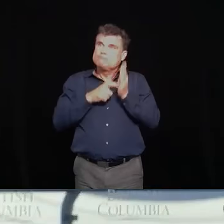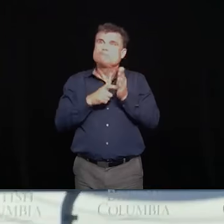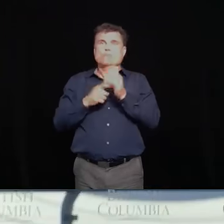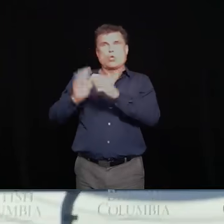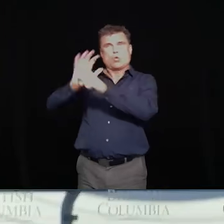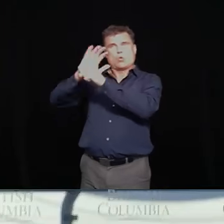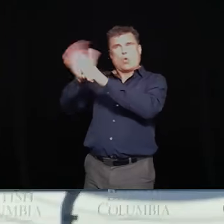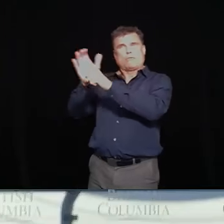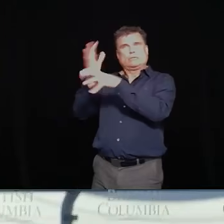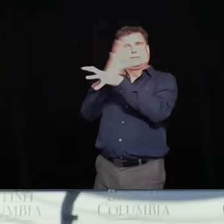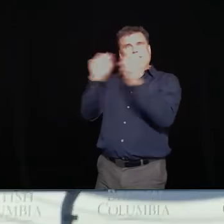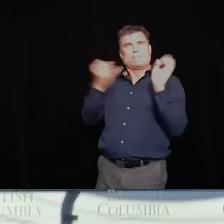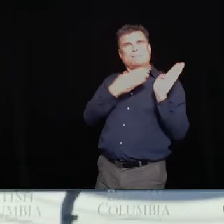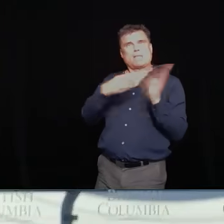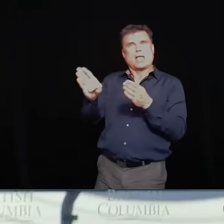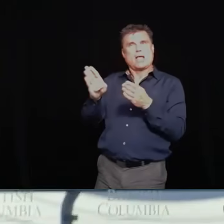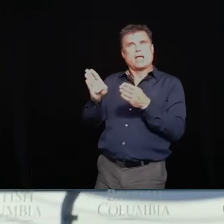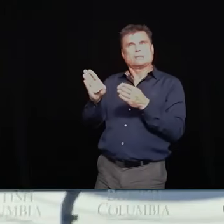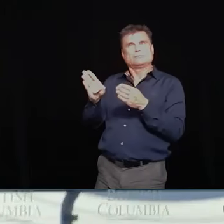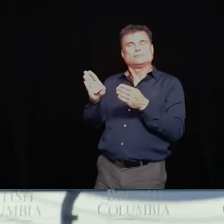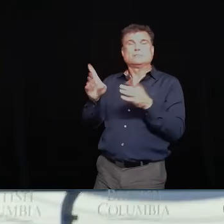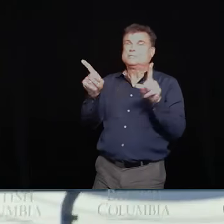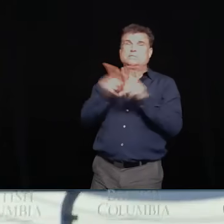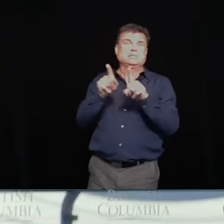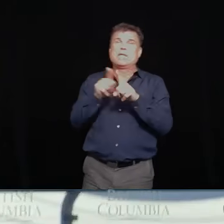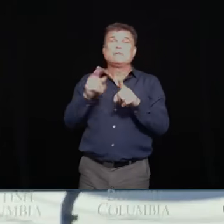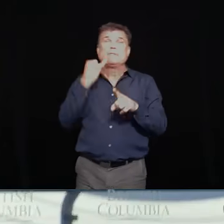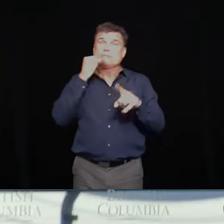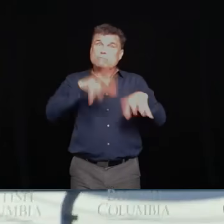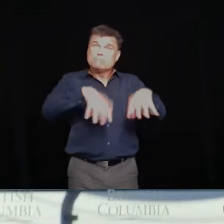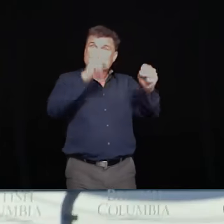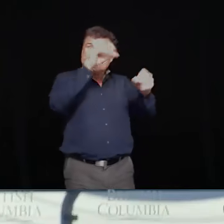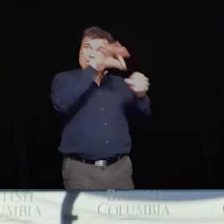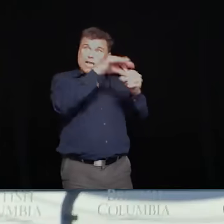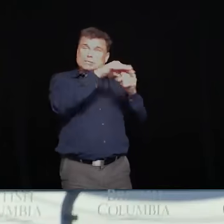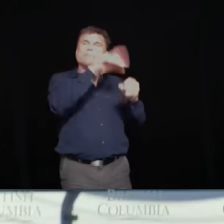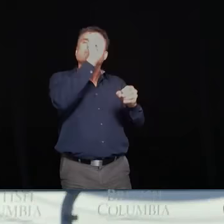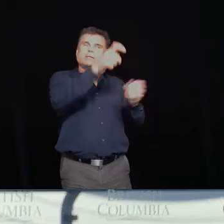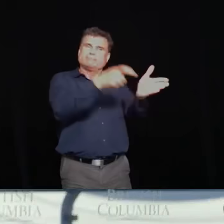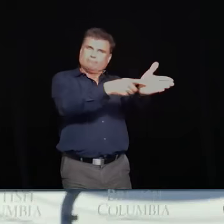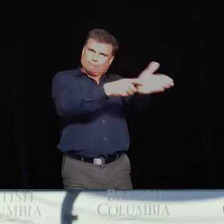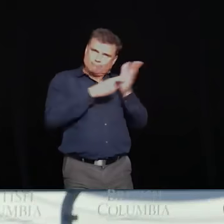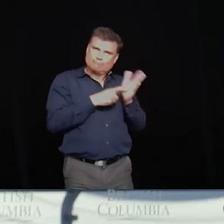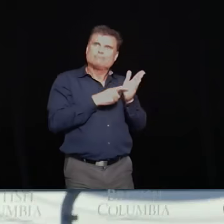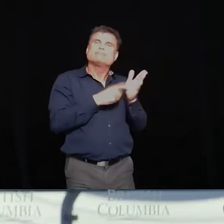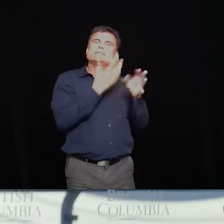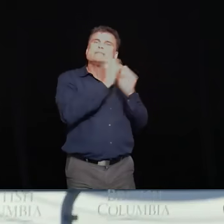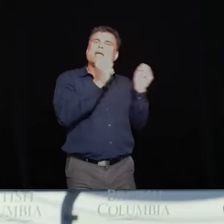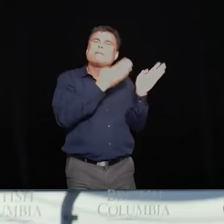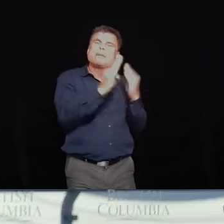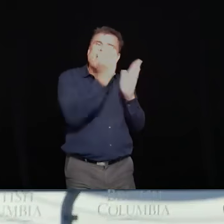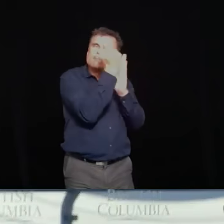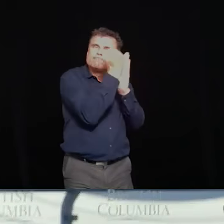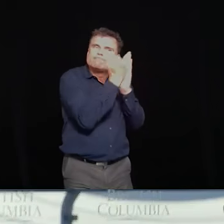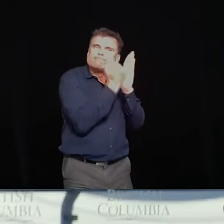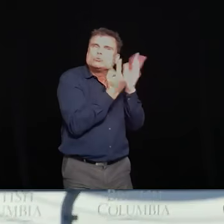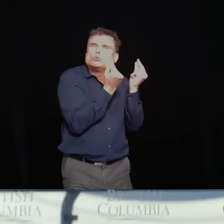We need to be able to fit people in and know that the type of activities that you're having on that you're doing those